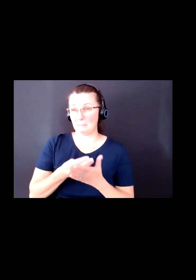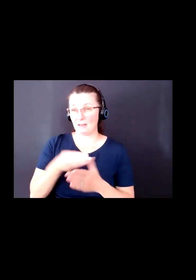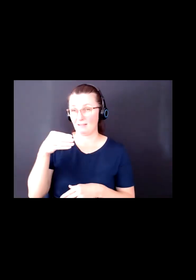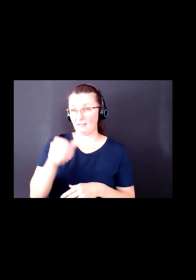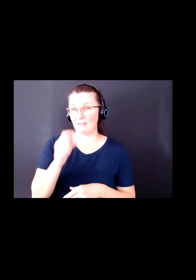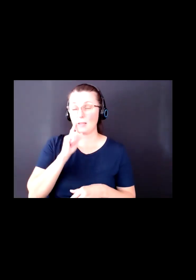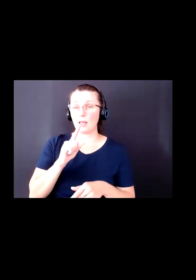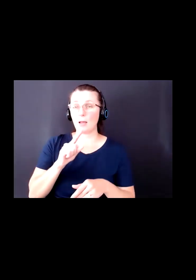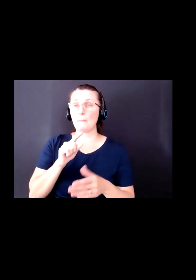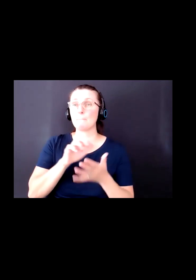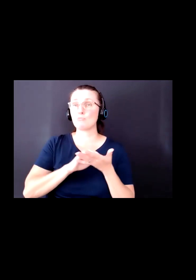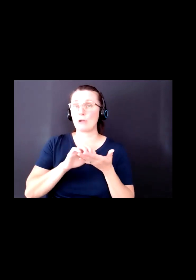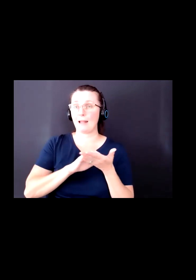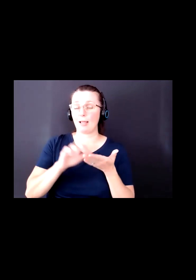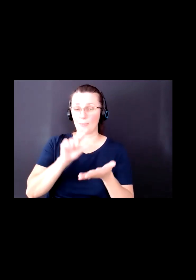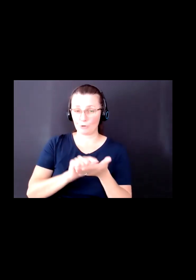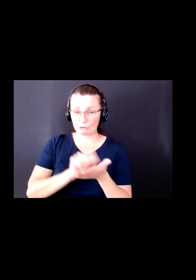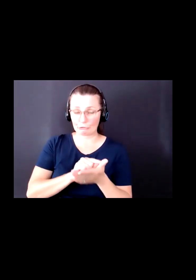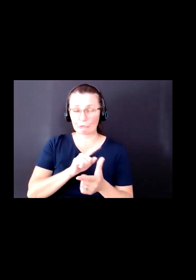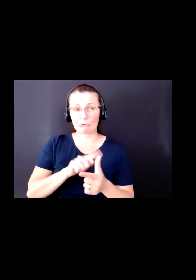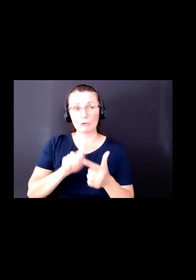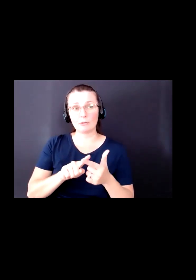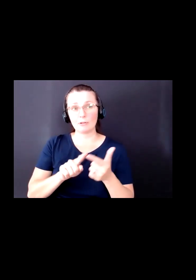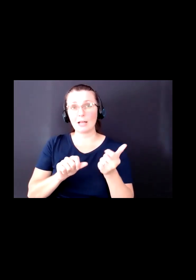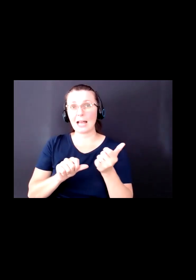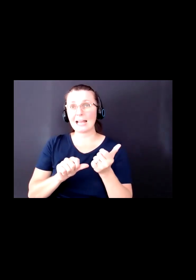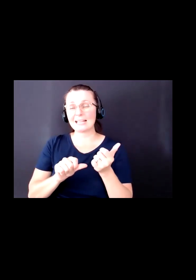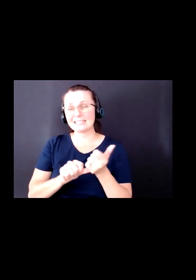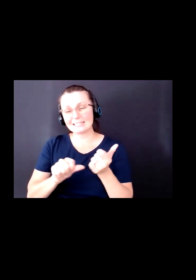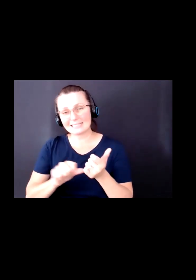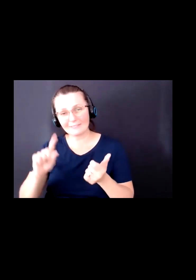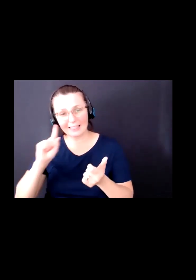municipality. Assistive listening, you know, an entire system, and